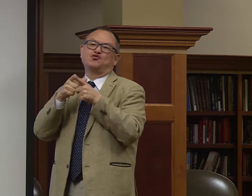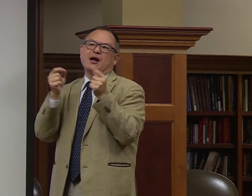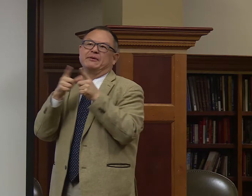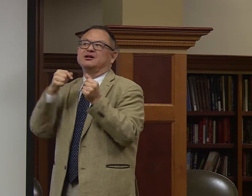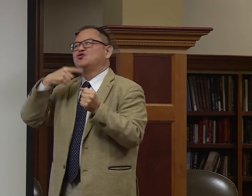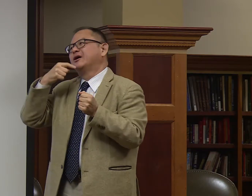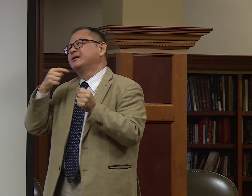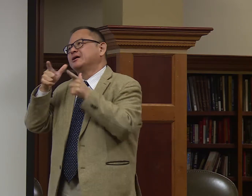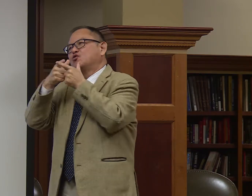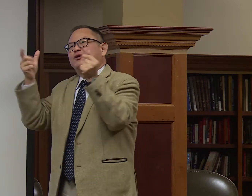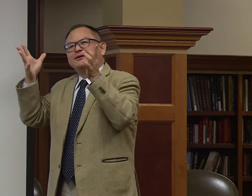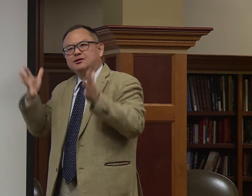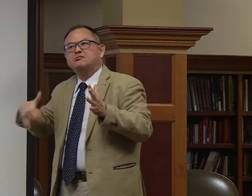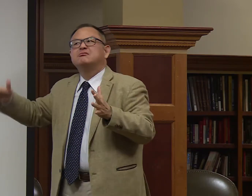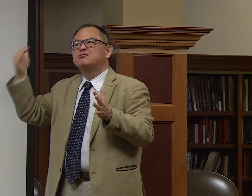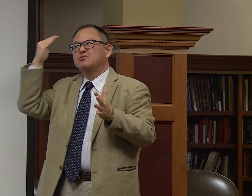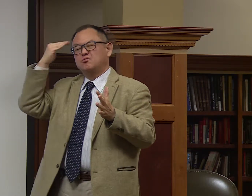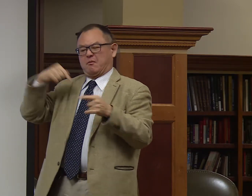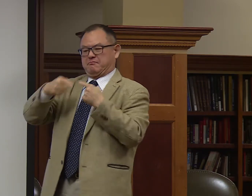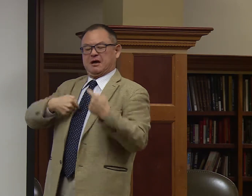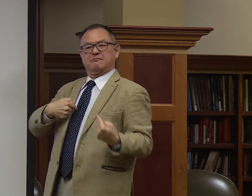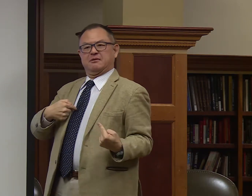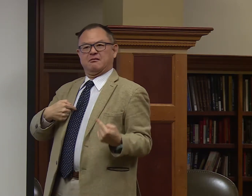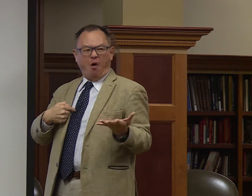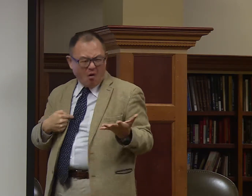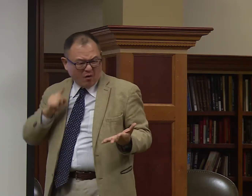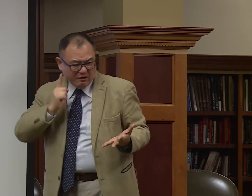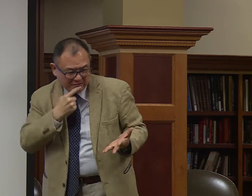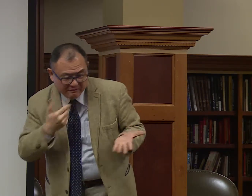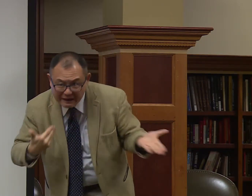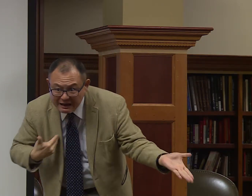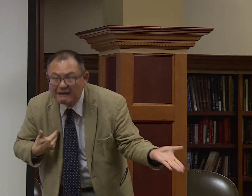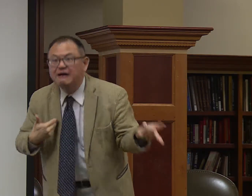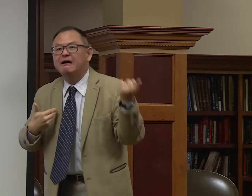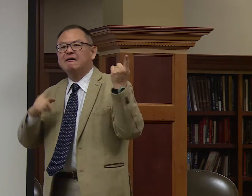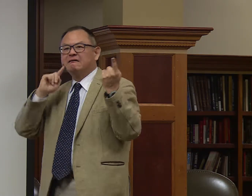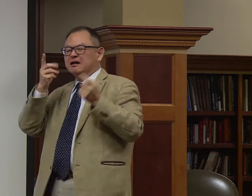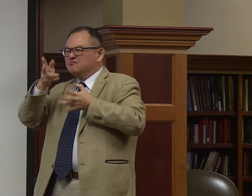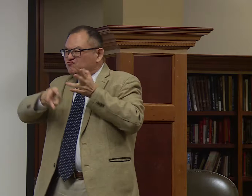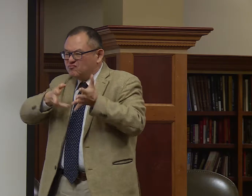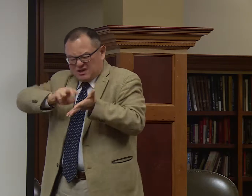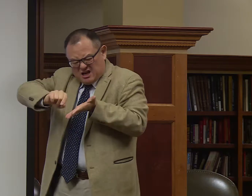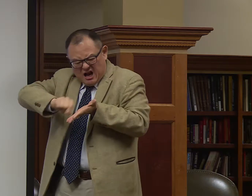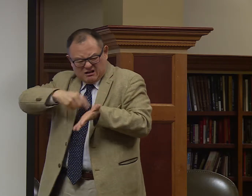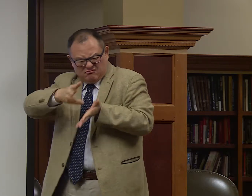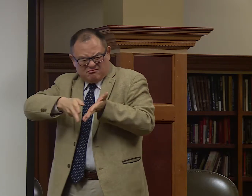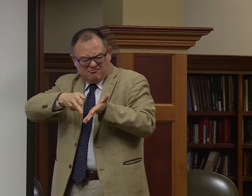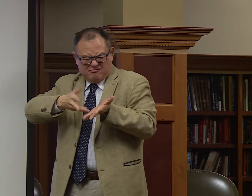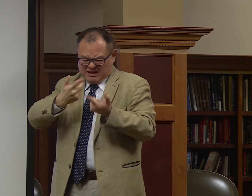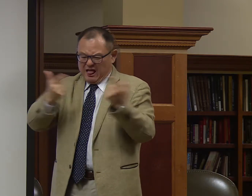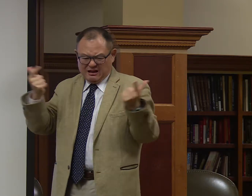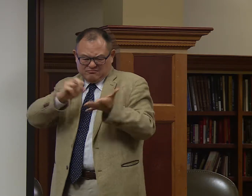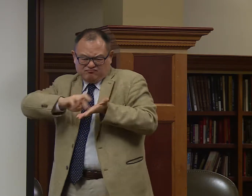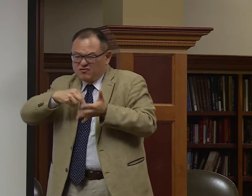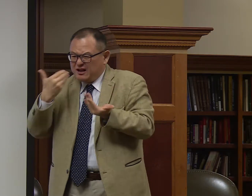So when I traveled to different countries, they learned that I was Deaf and that I was a researcher and I could do a variety of things.